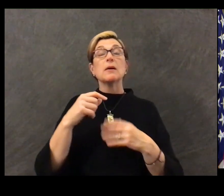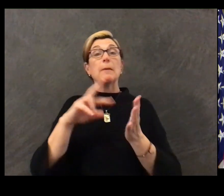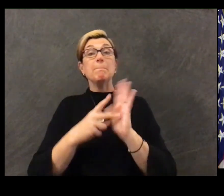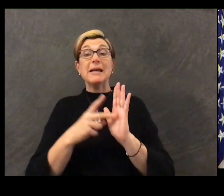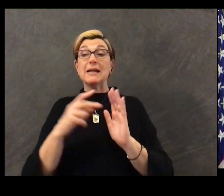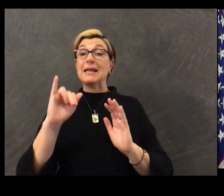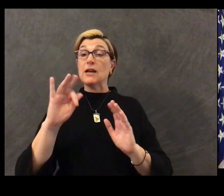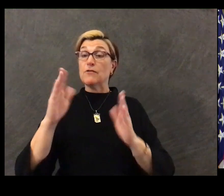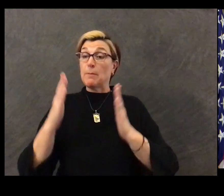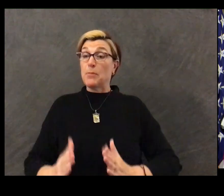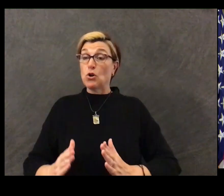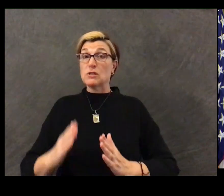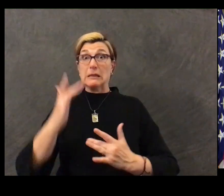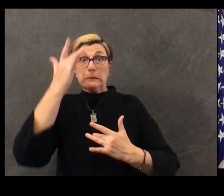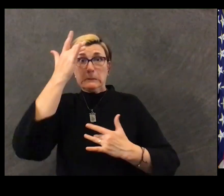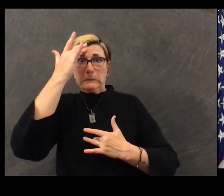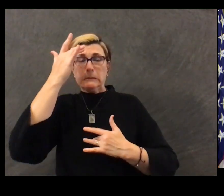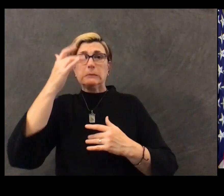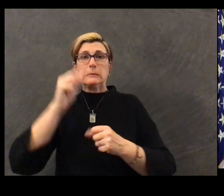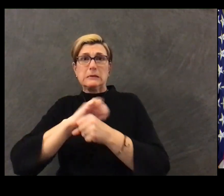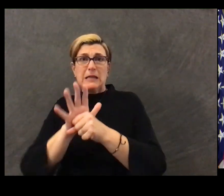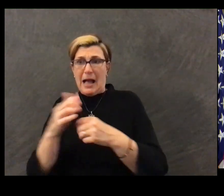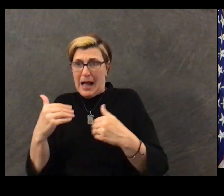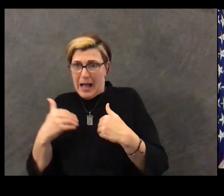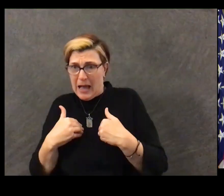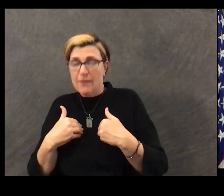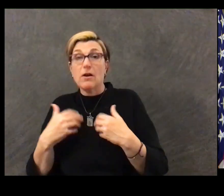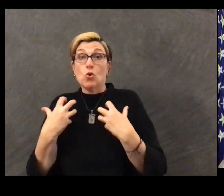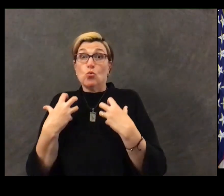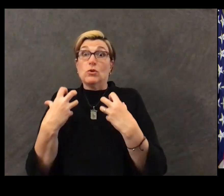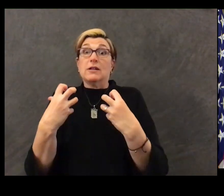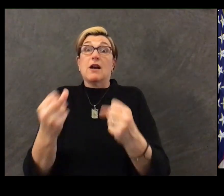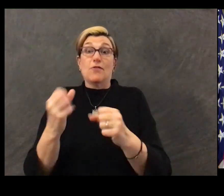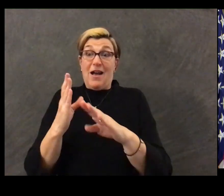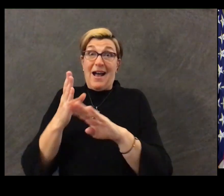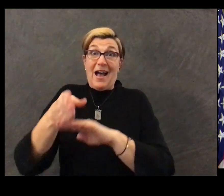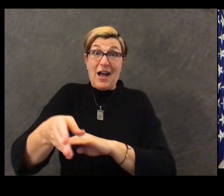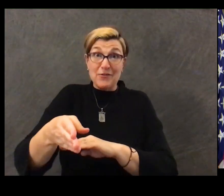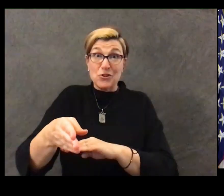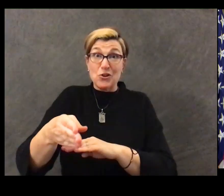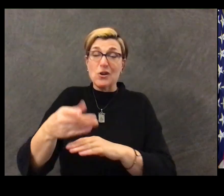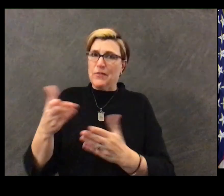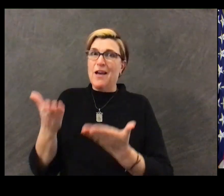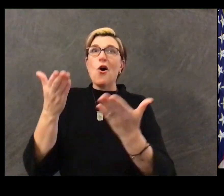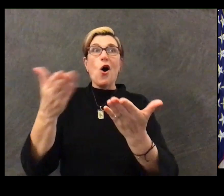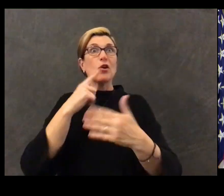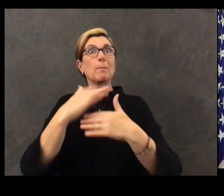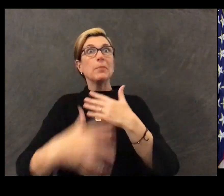thing they say is I want to give my blood so that I can help other people they want to give their blood it's incredible they're laying in bed they're